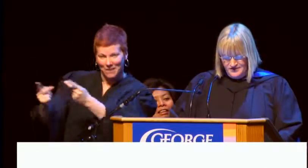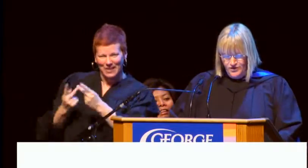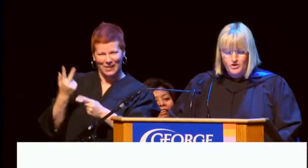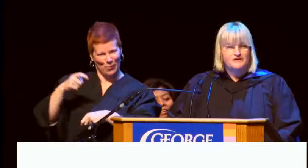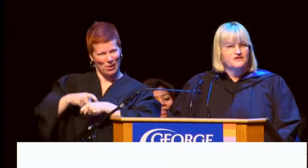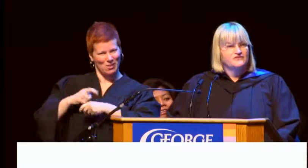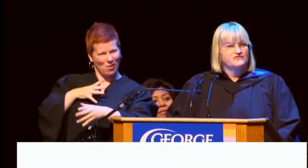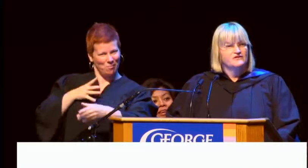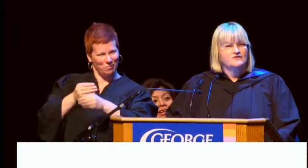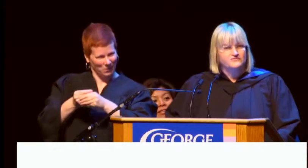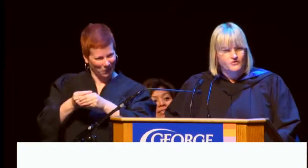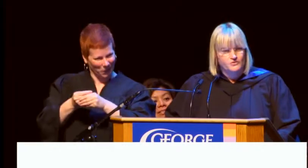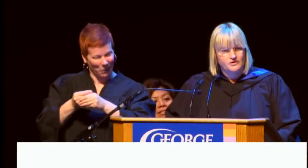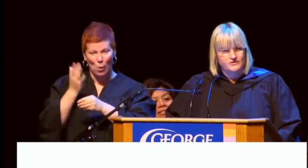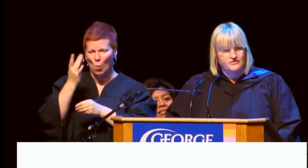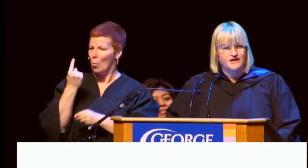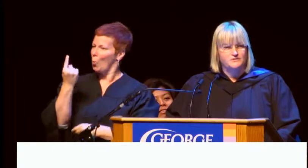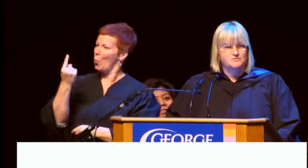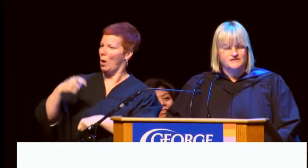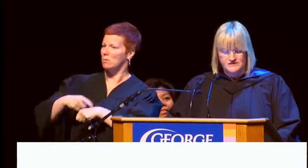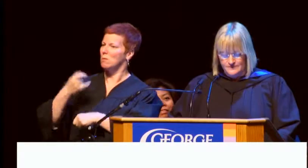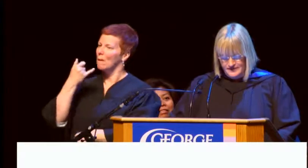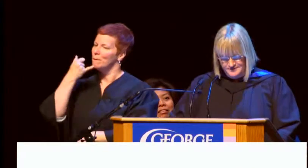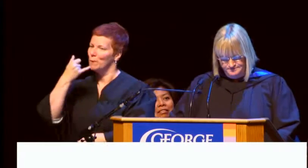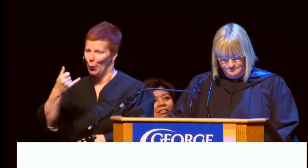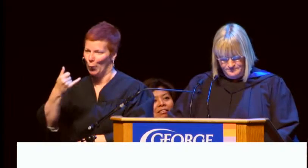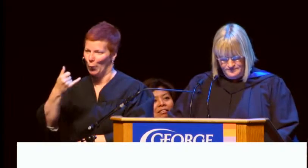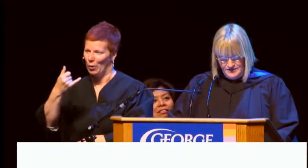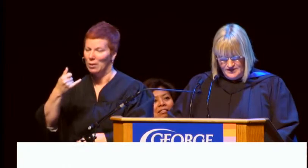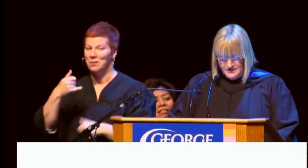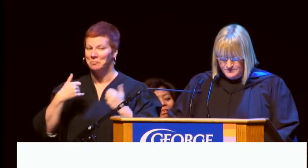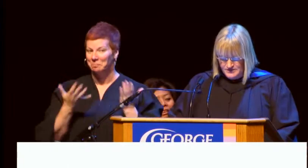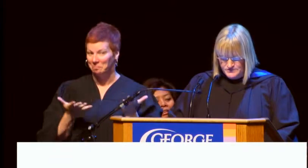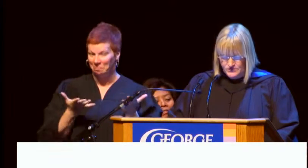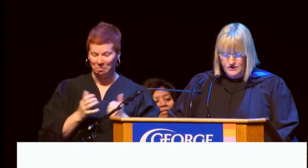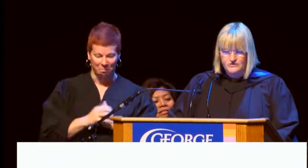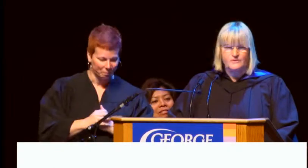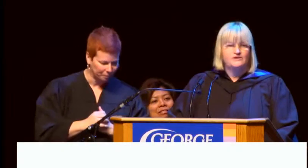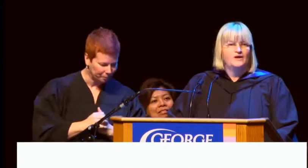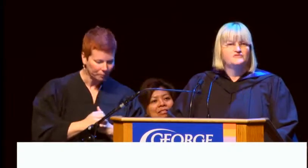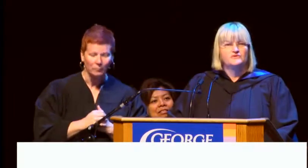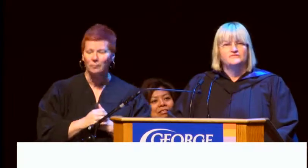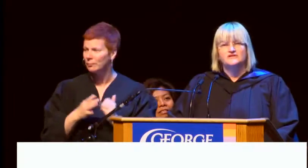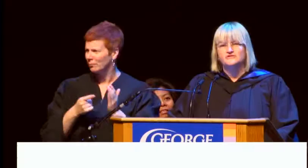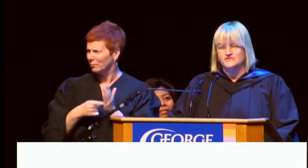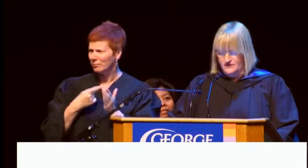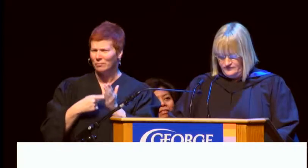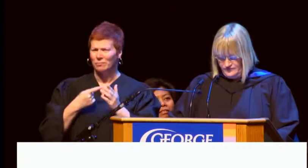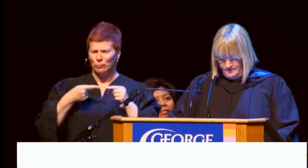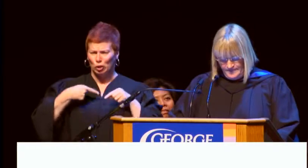ALL BECAUSE OF A PHONE CALL THAT I WAS WILLING TO MAKE. WE DID THE SAME SORT OF THING WITH JULIA CHILD AND THOMAS KELLER. WE AFFECTIONATELY CALL IT STALKING AN AUTHOR OR CHEF --